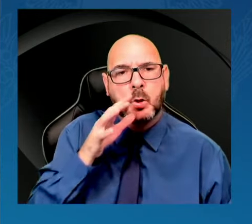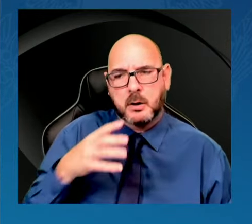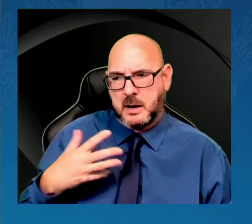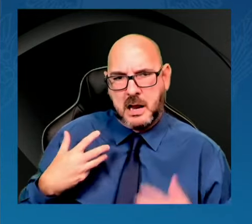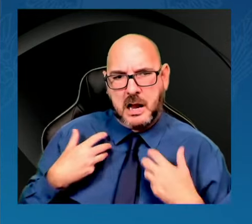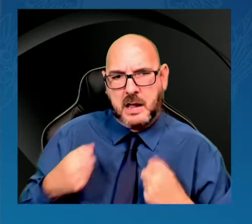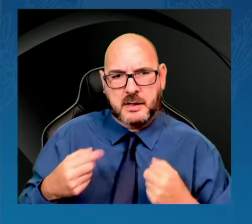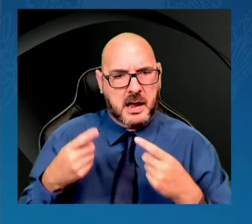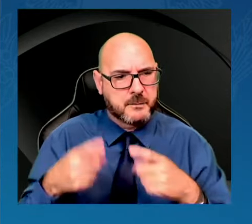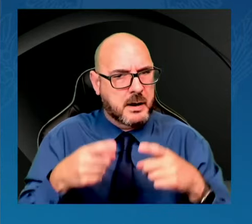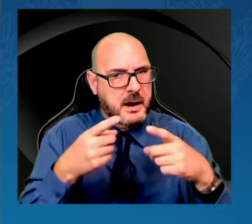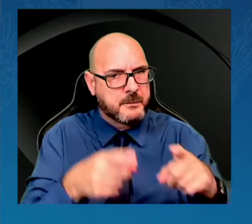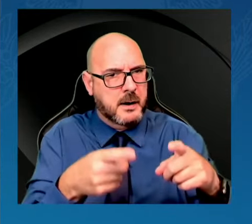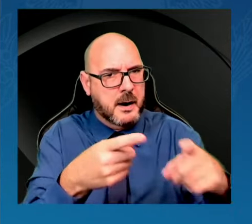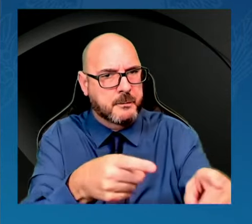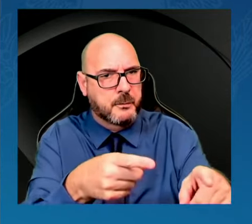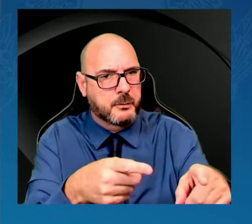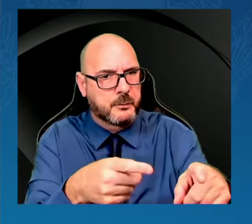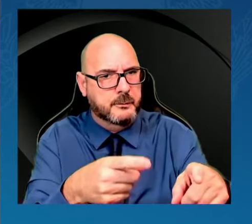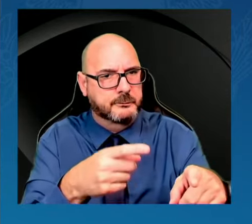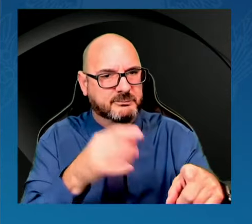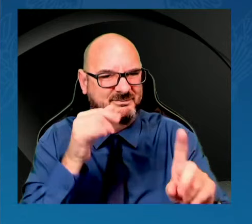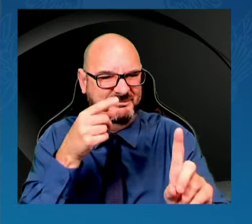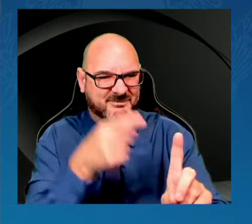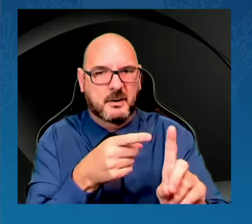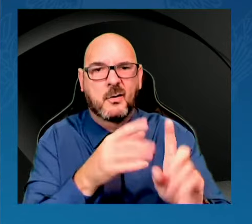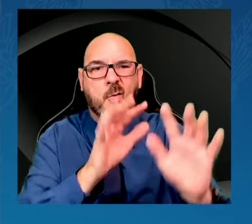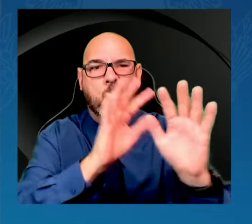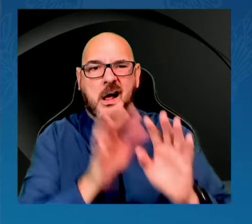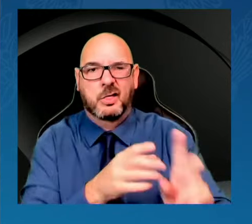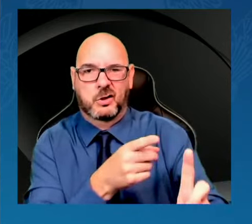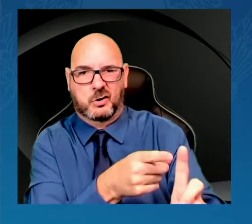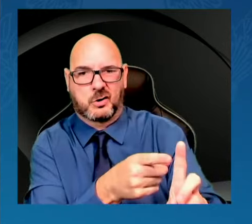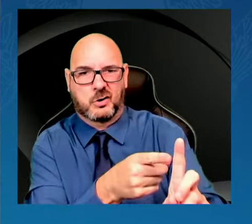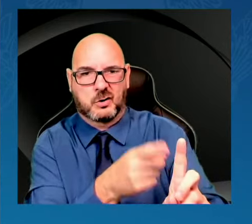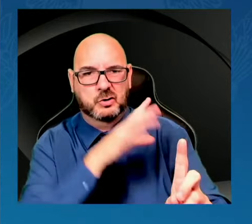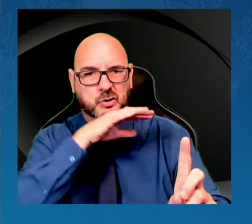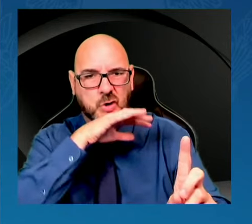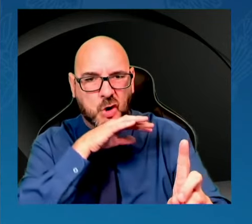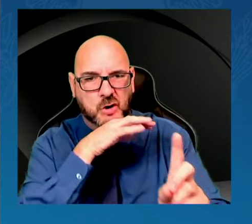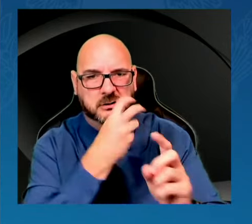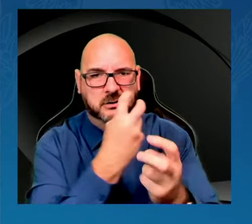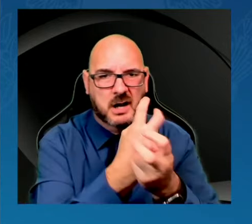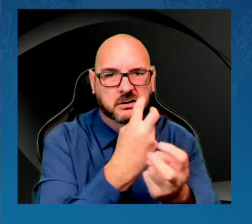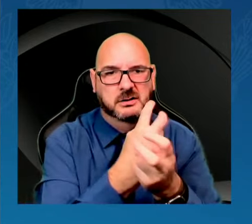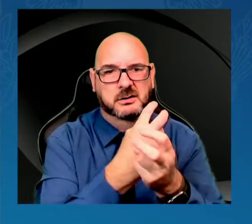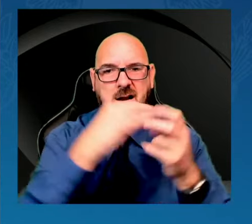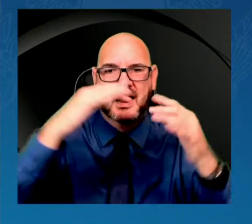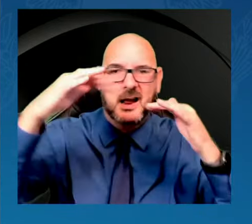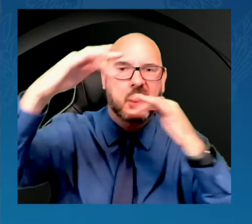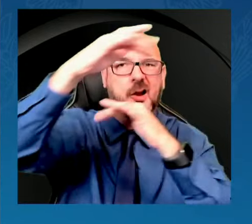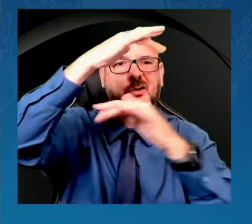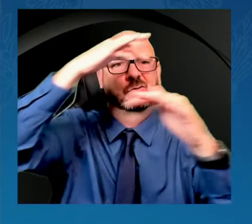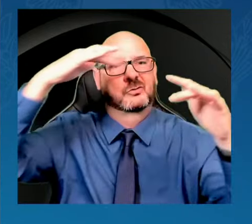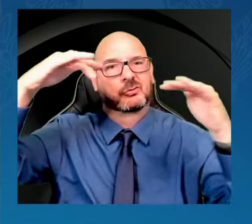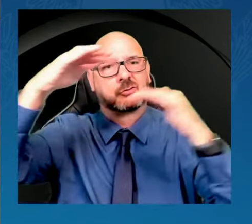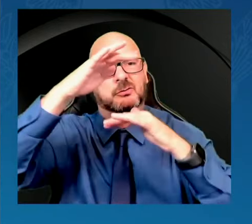pollution, toxic air, and what we can do better. So, there is that. But I want to get back to Sasha for a minute,